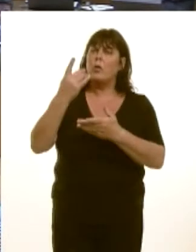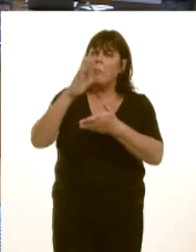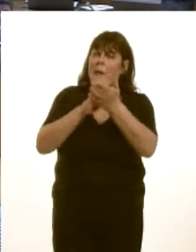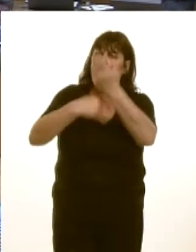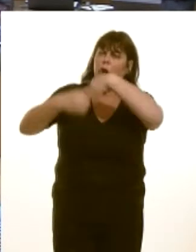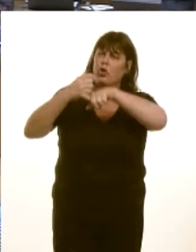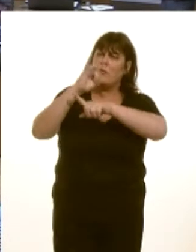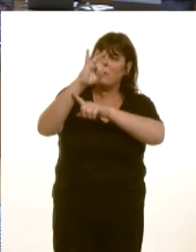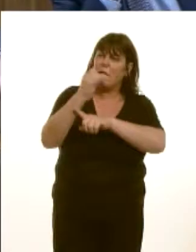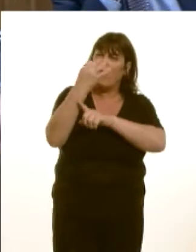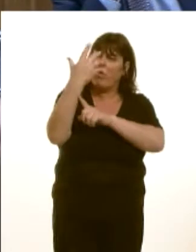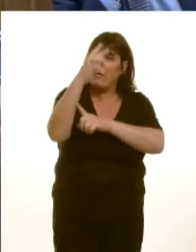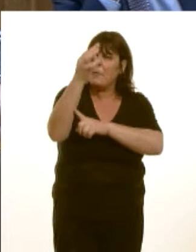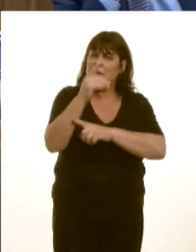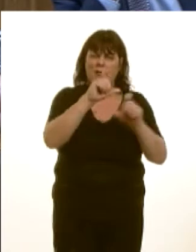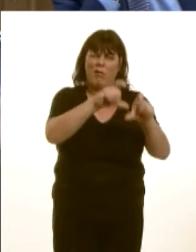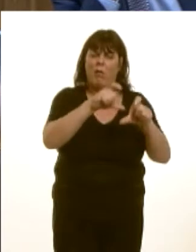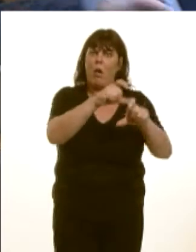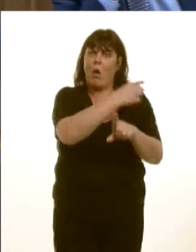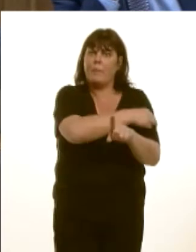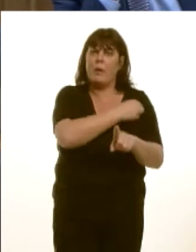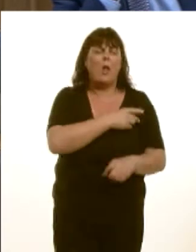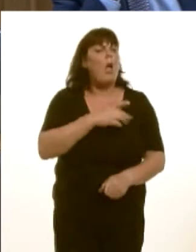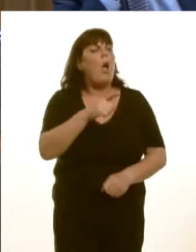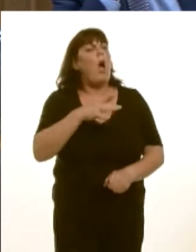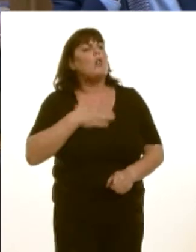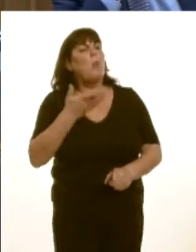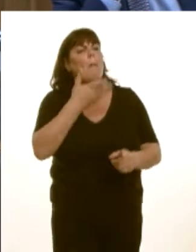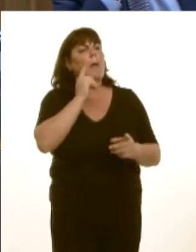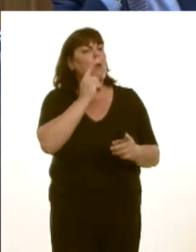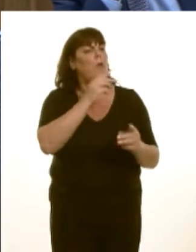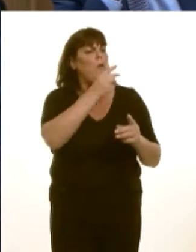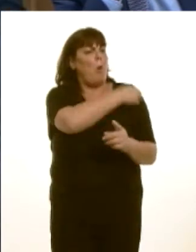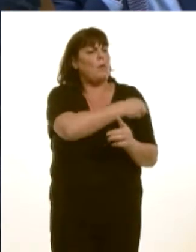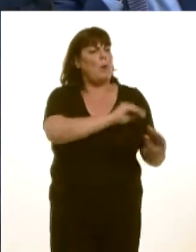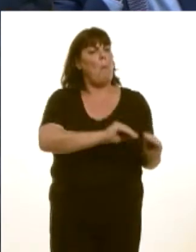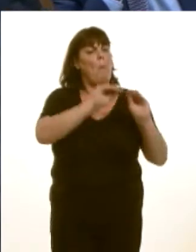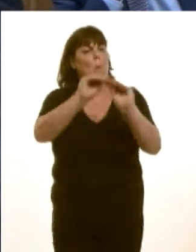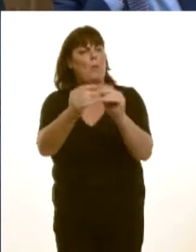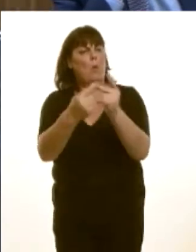I do not want people to be discharged from general hospitals into other hospitals. I want people to go home. That is the whole point.